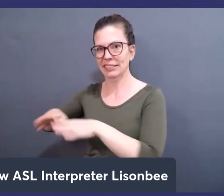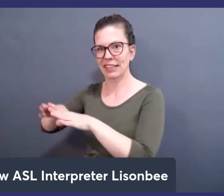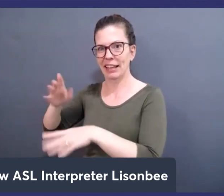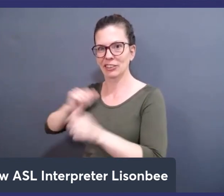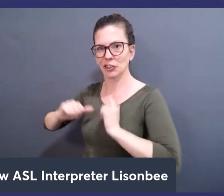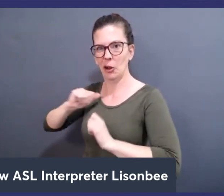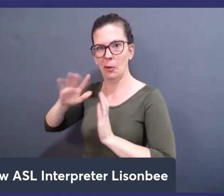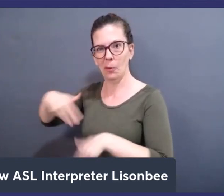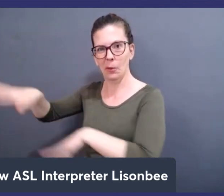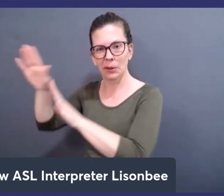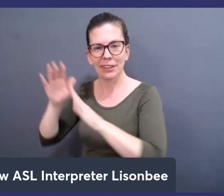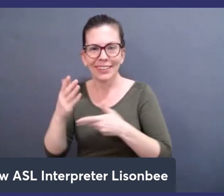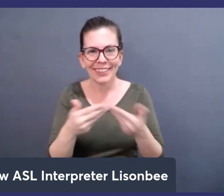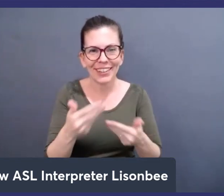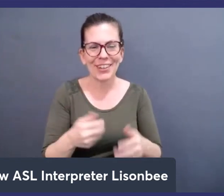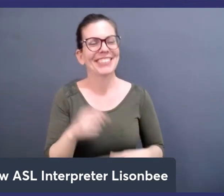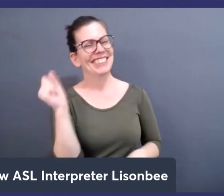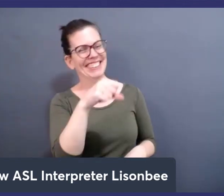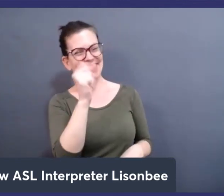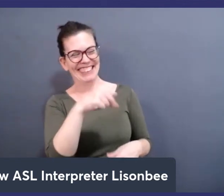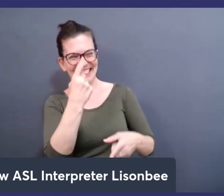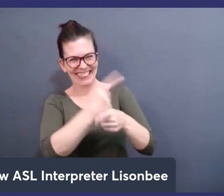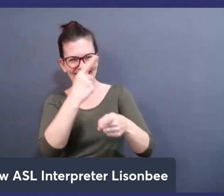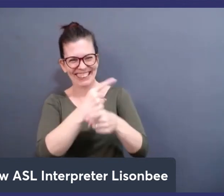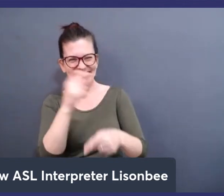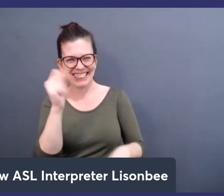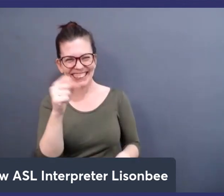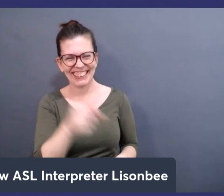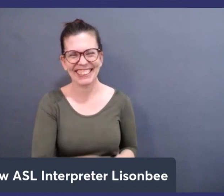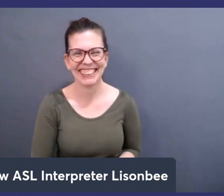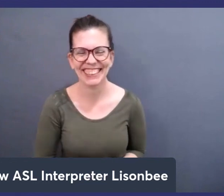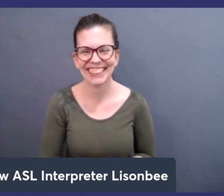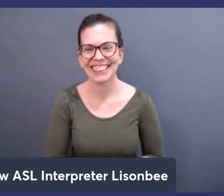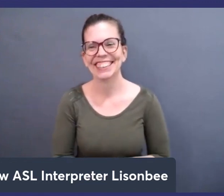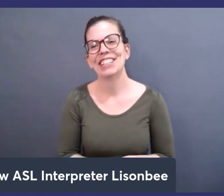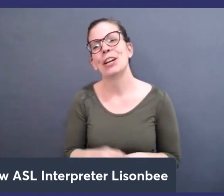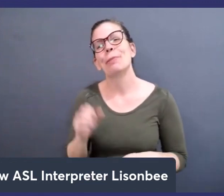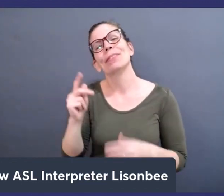You're right, you're right. All right, well, thank you everybody.